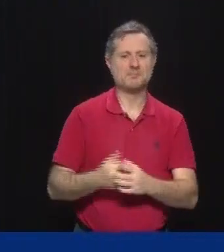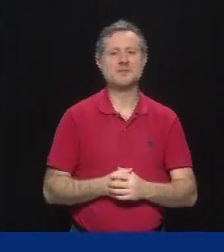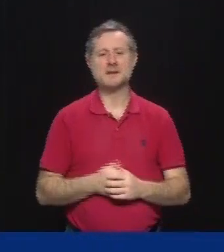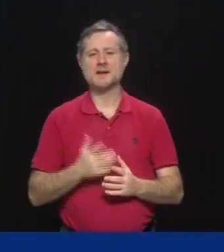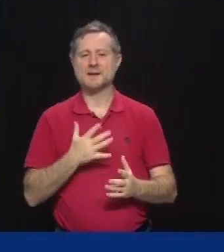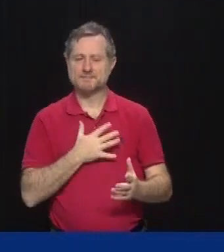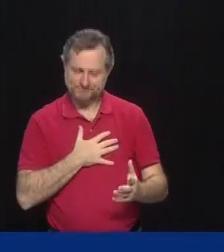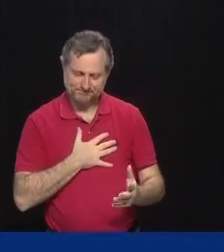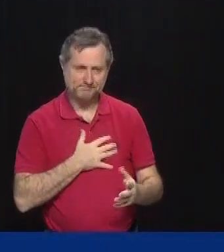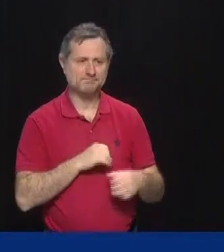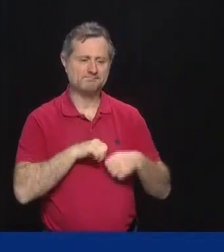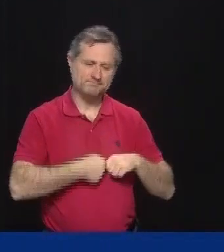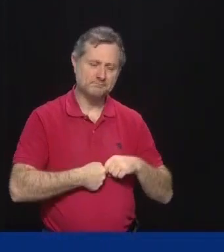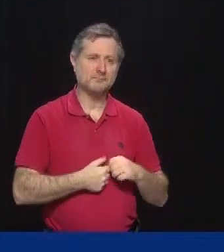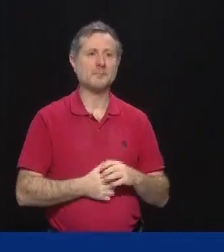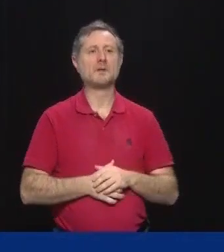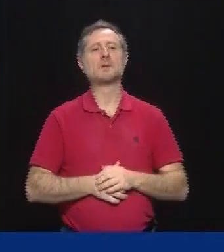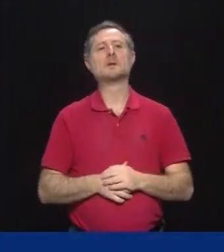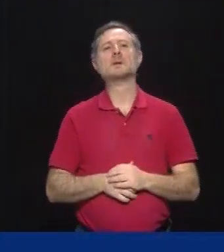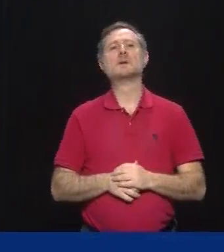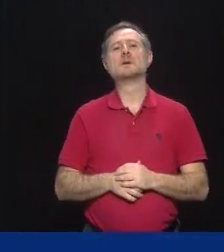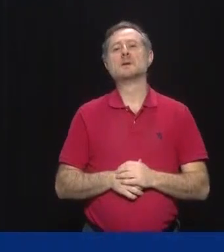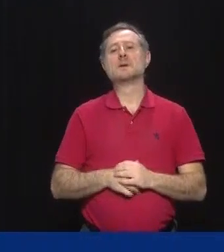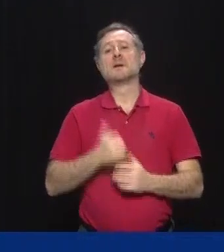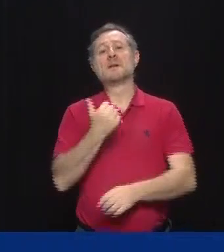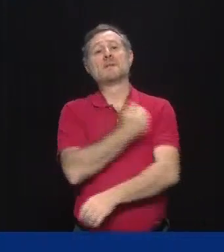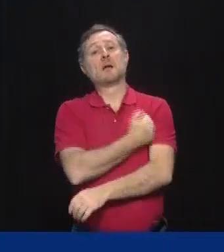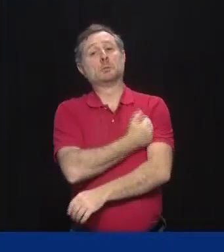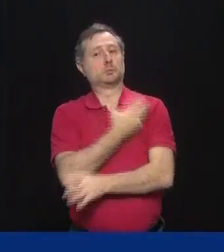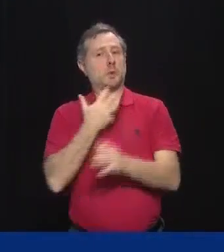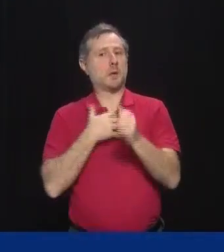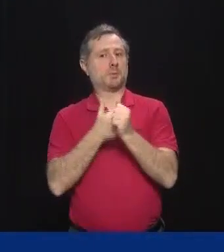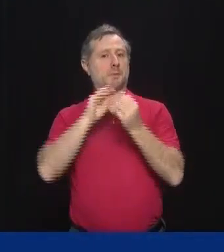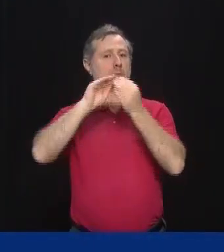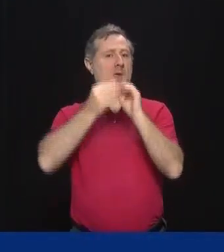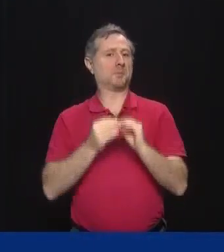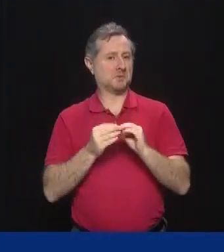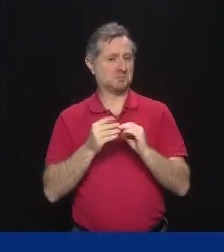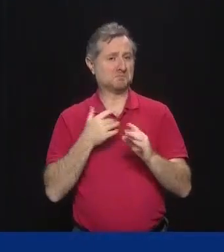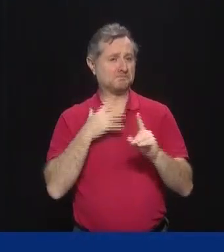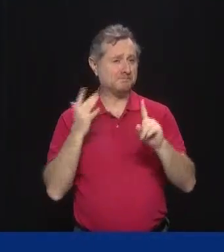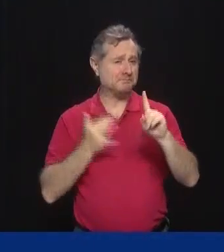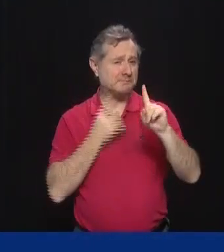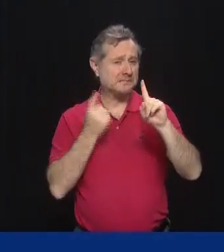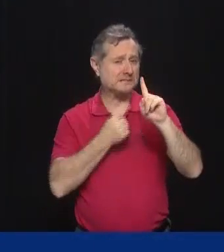JUST IN THE LAST WEEK AS WELL. IT'S STILL CONTINUING.